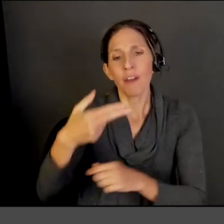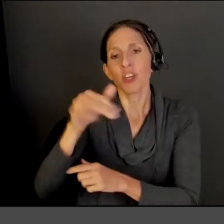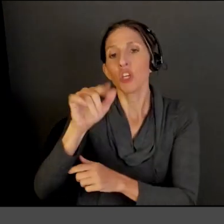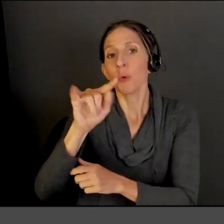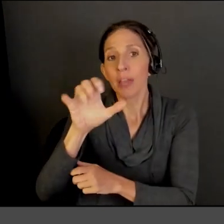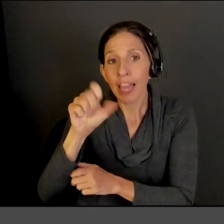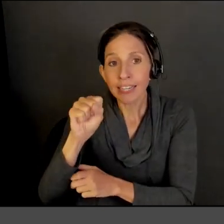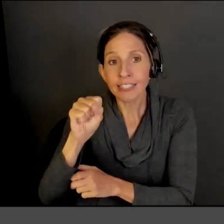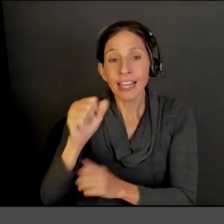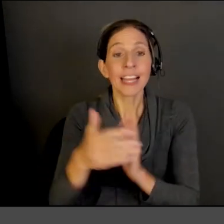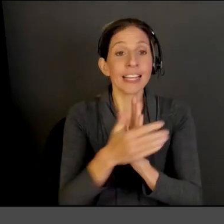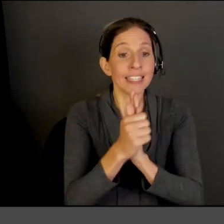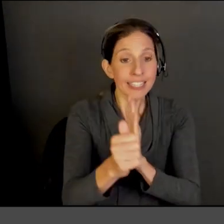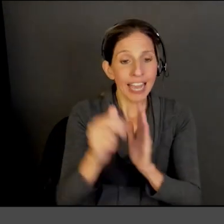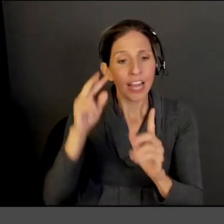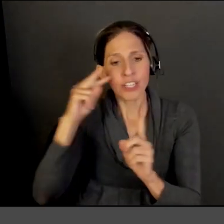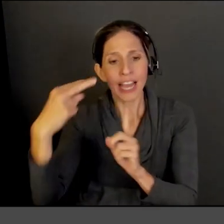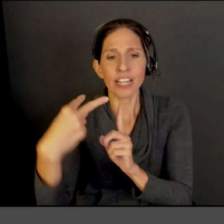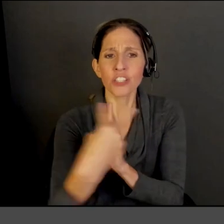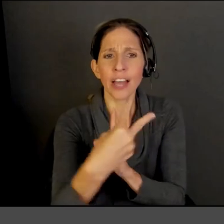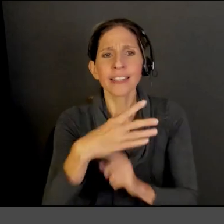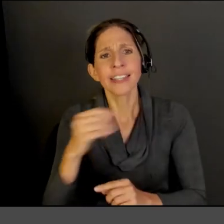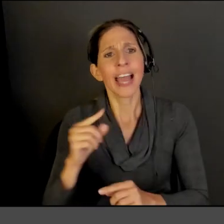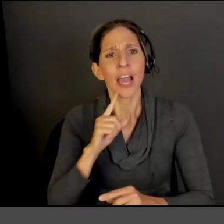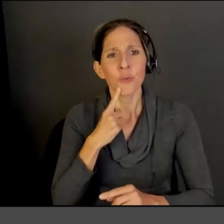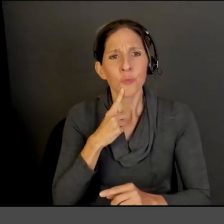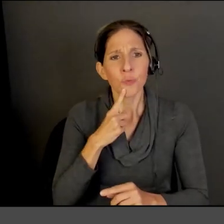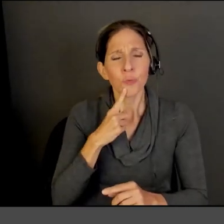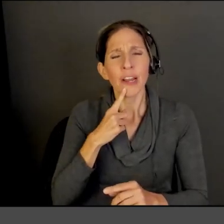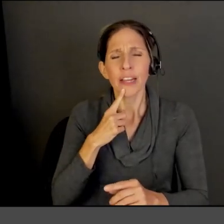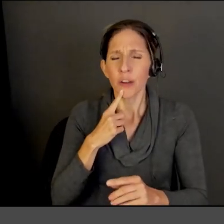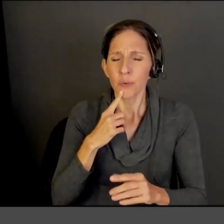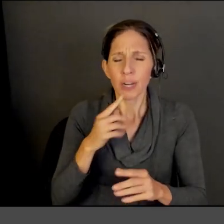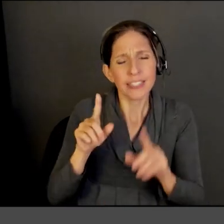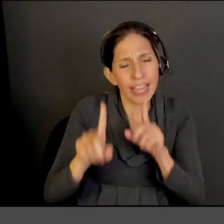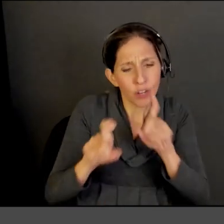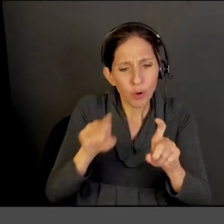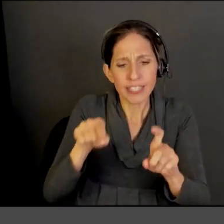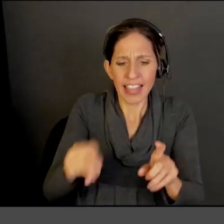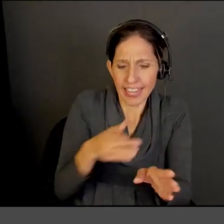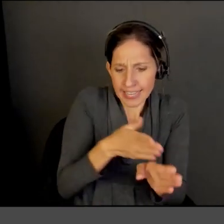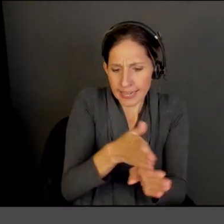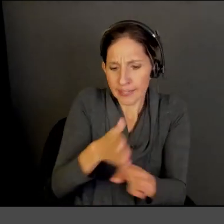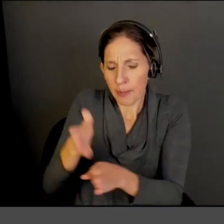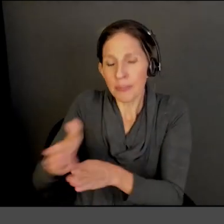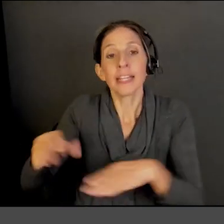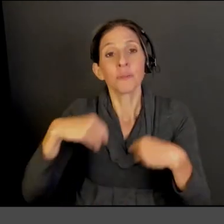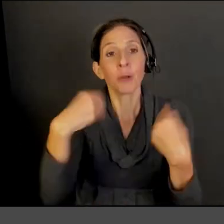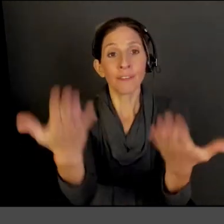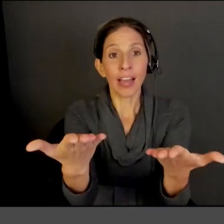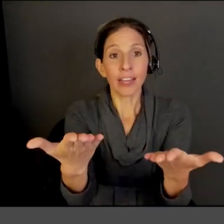INQUIRY THESE VITAL DISCIPLINES PROVIDE. WE BELIEVE THAT THE HUMANITIES AND BY THAT